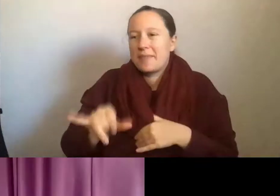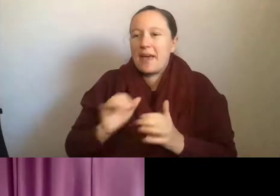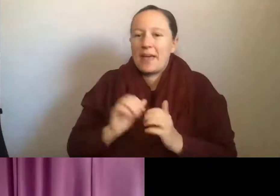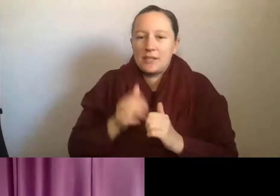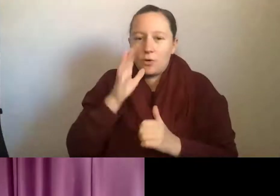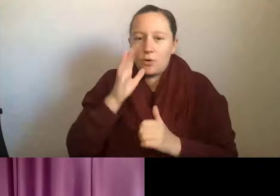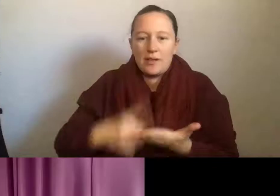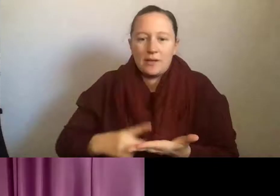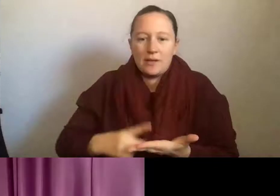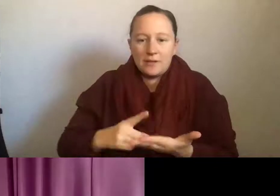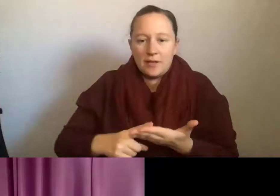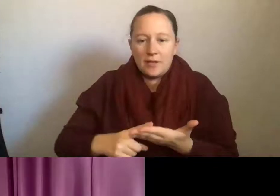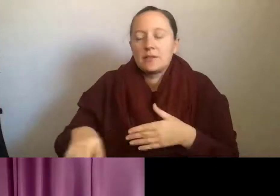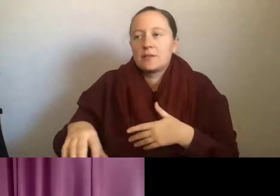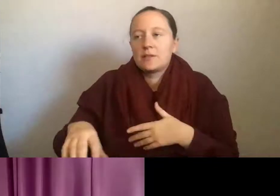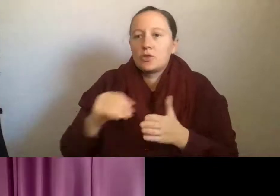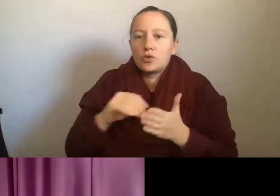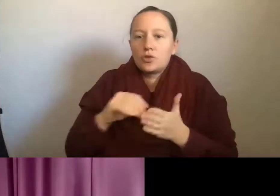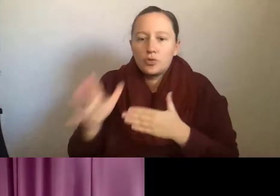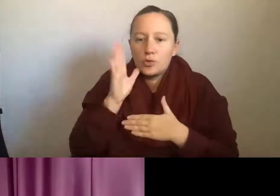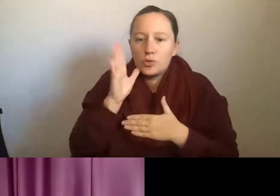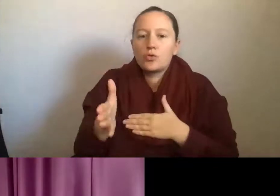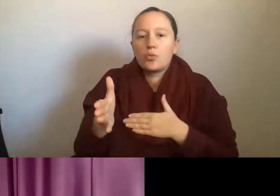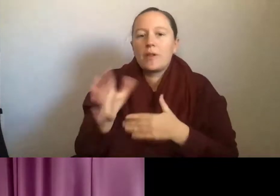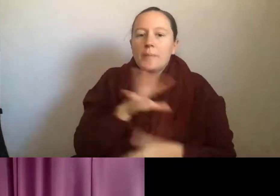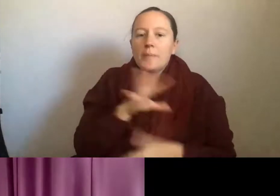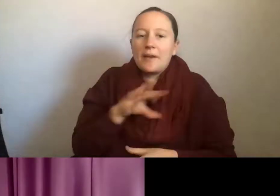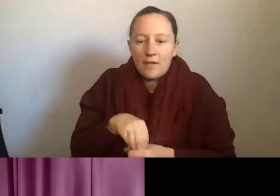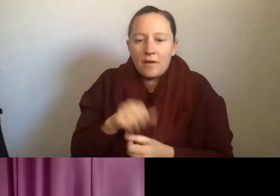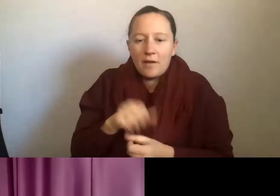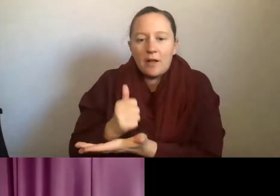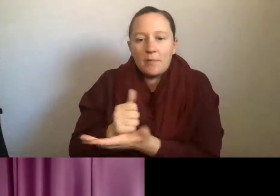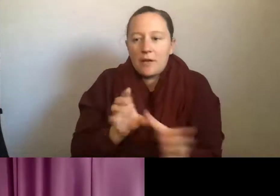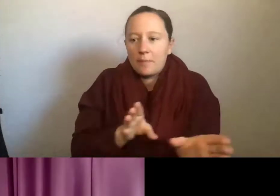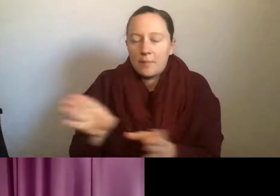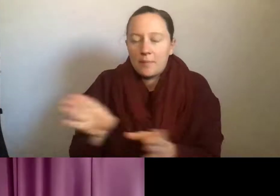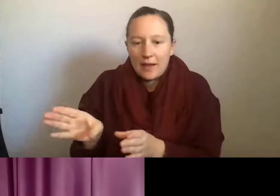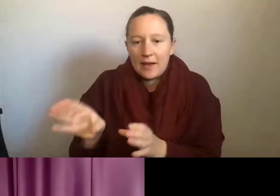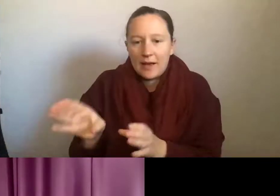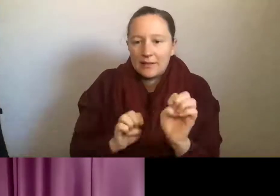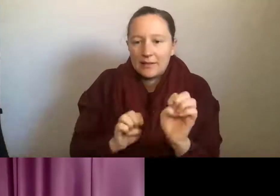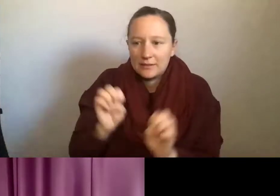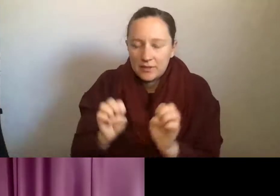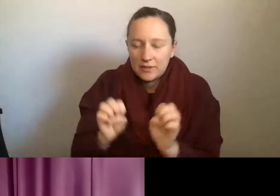would be involved in helping plan the experiments, collecting and analyzing data,